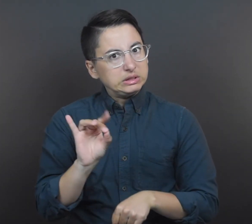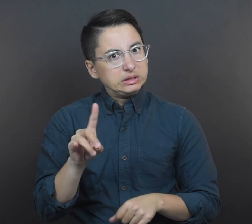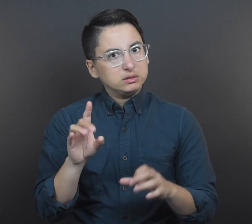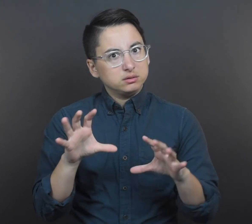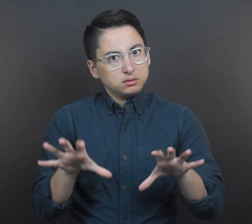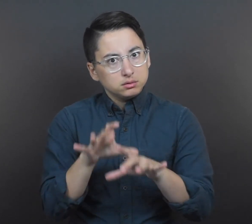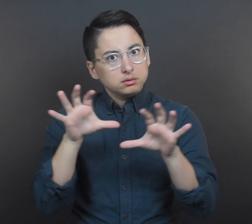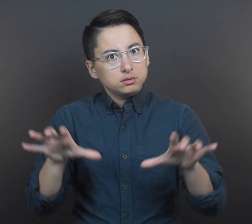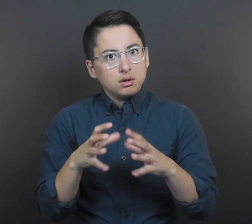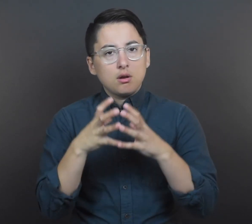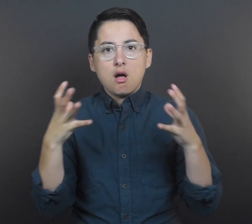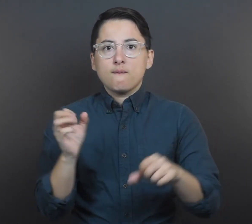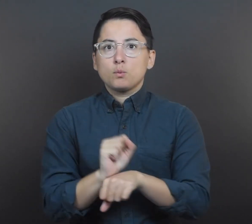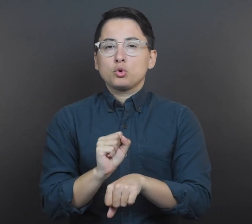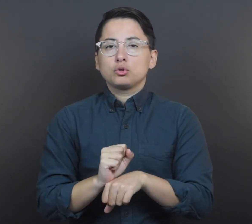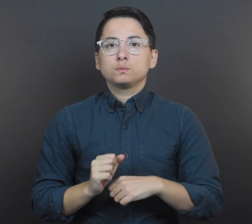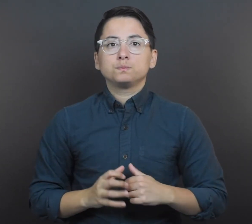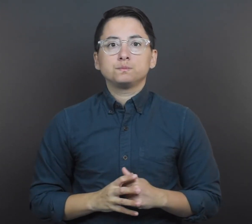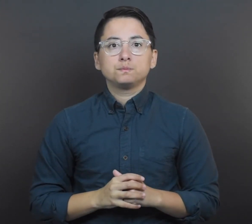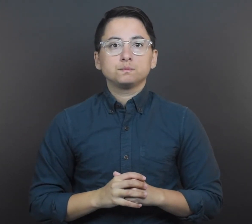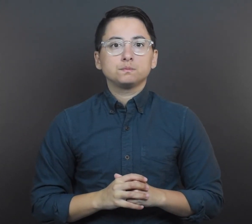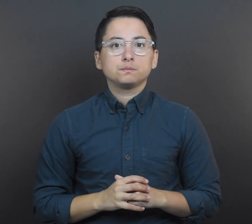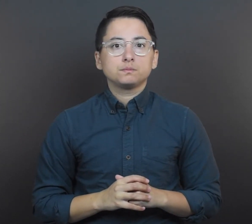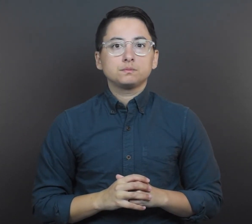everyone needed to be while working on it.